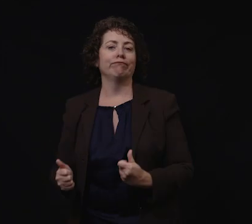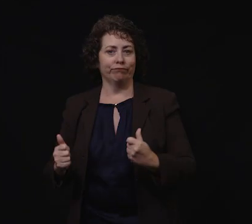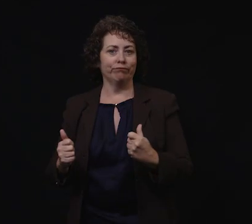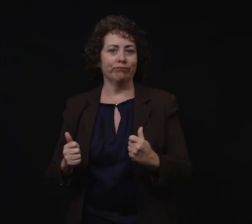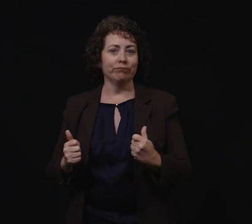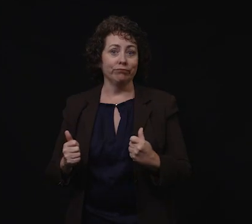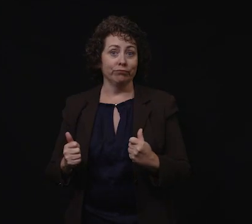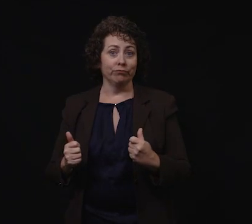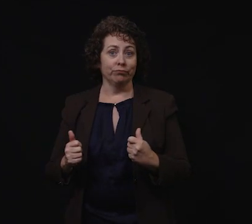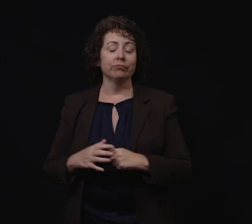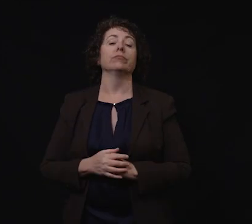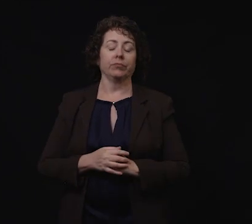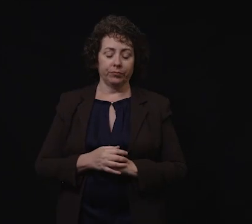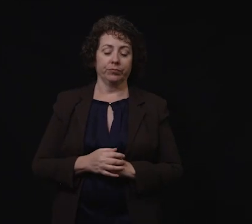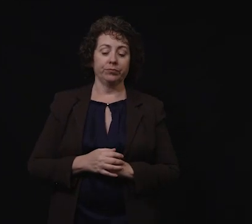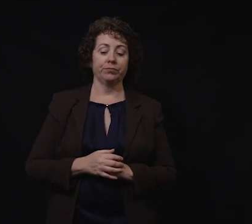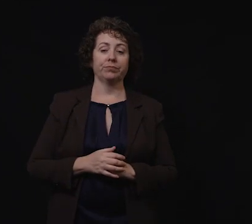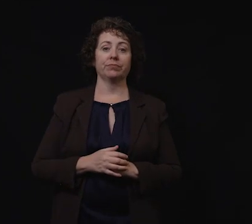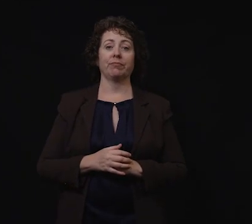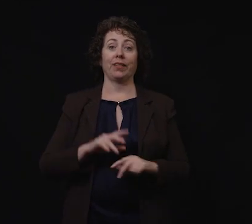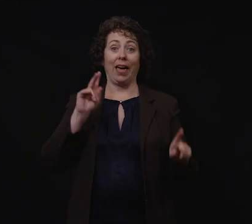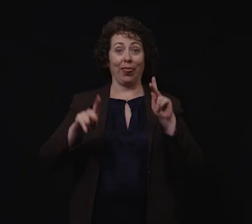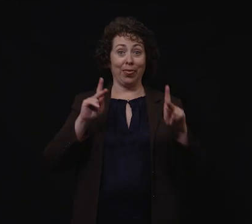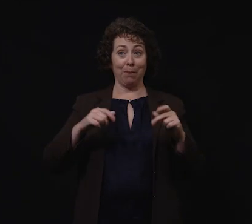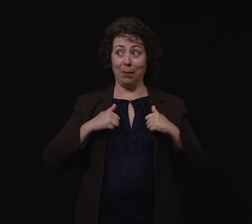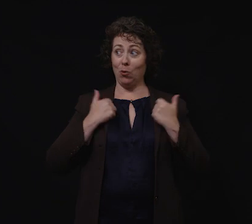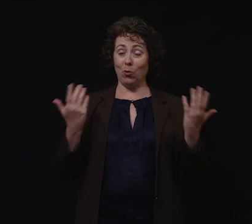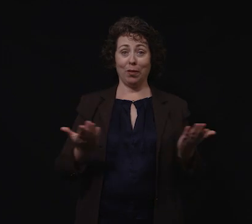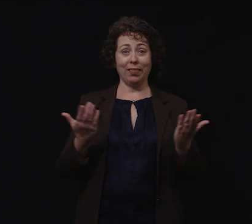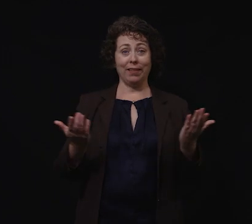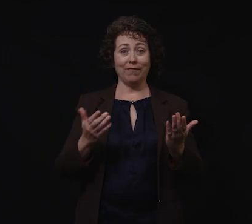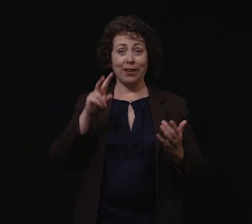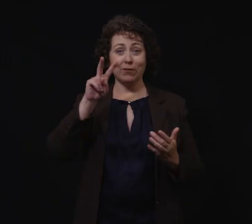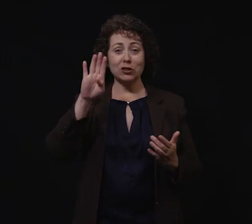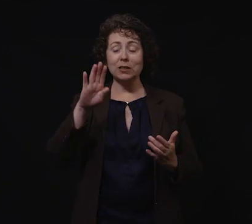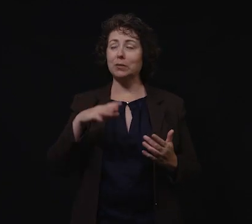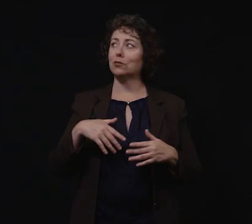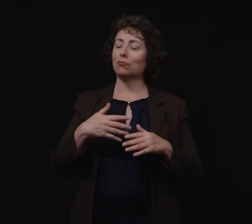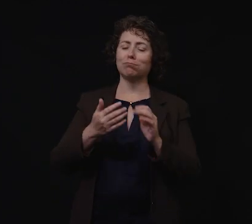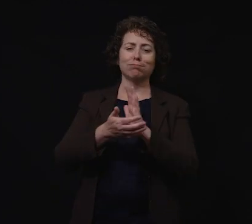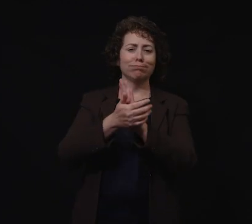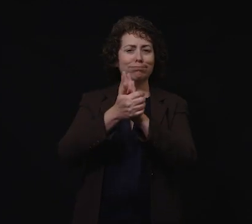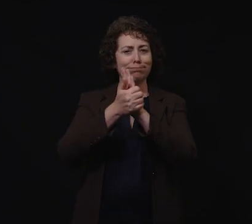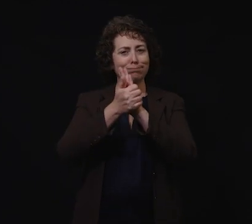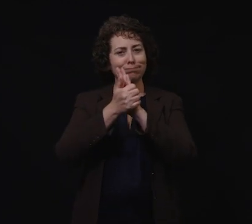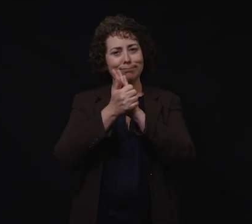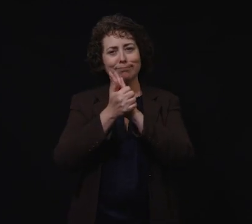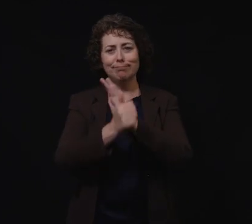our citizens are very adept at dealing with the